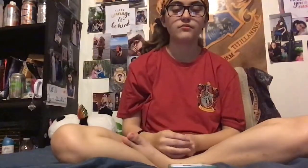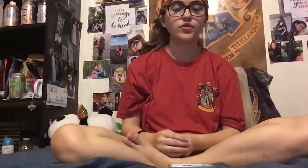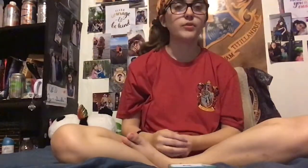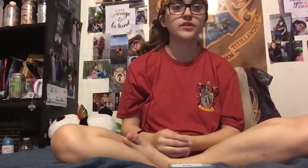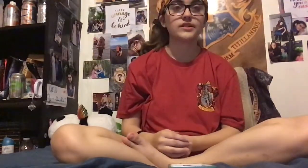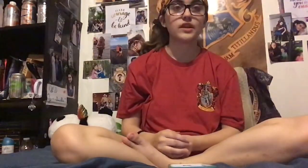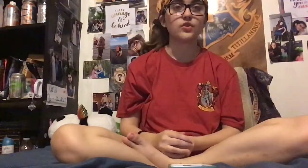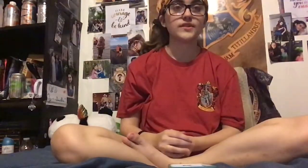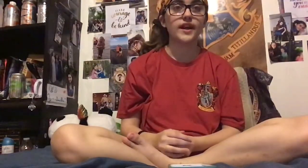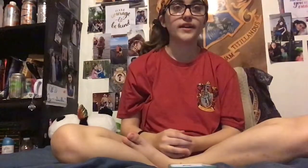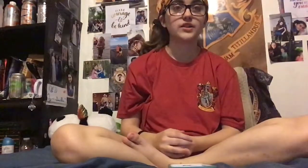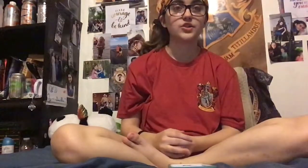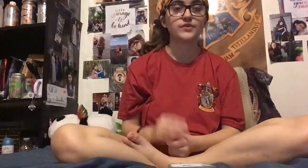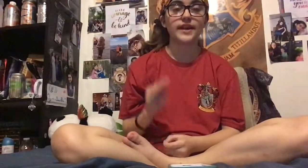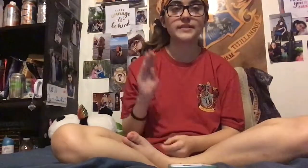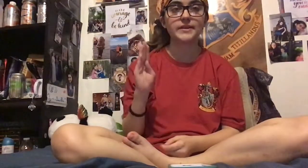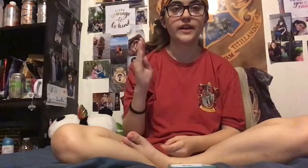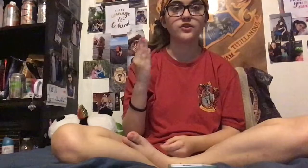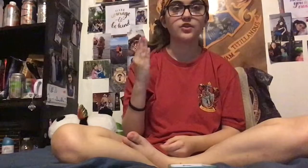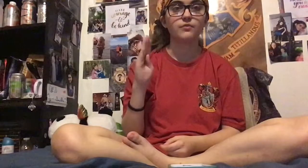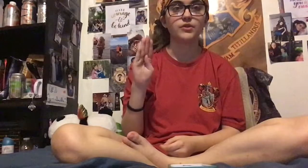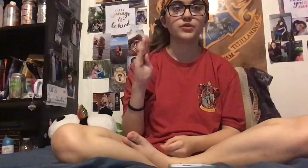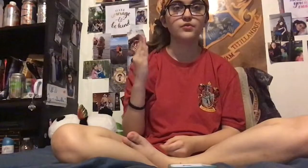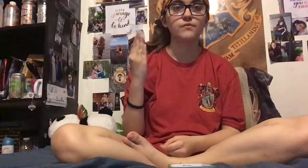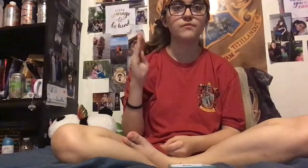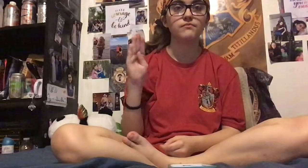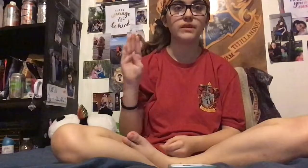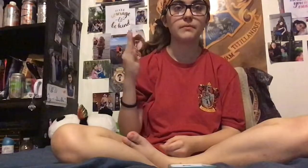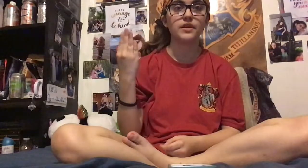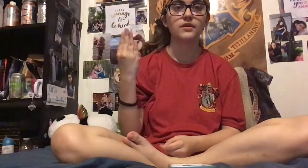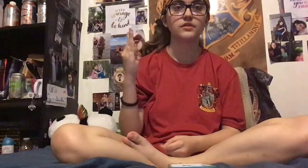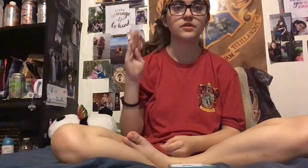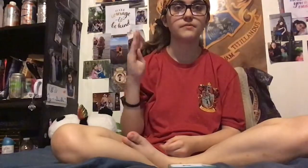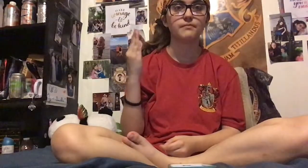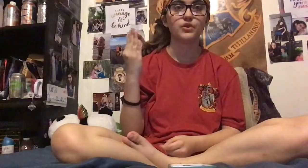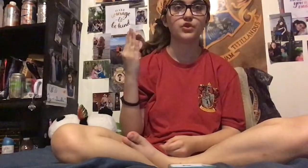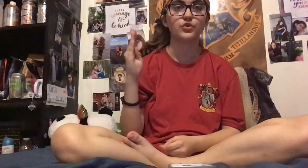Bluebirds it's not a whole sign. It's two signs put together. So blue make a B just blue